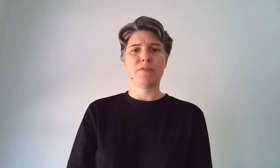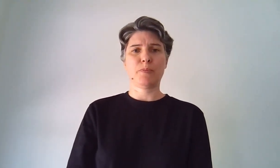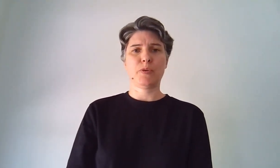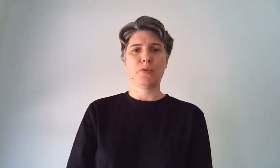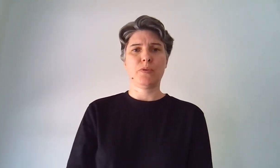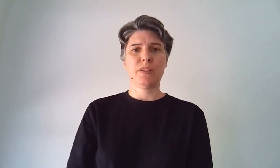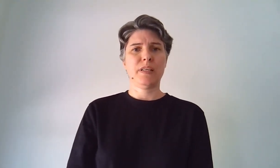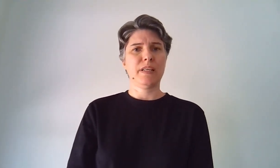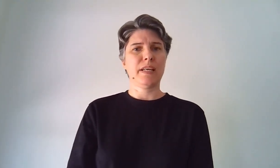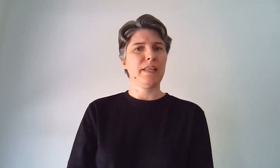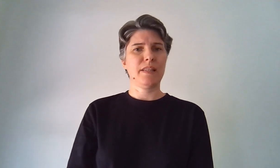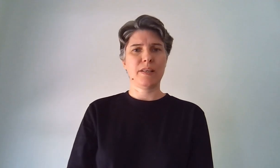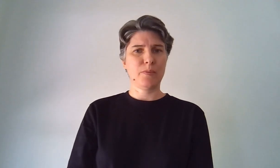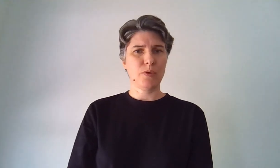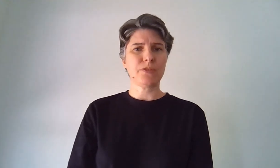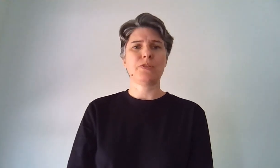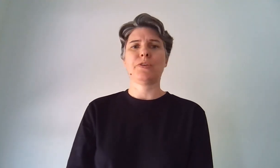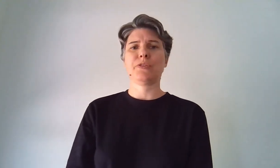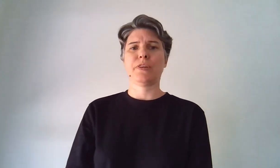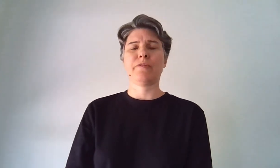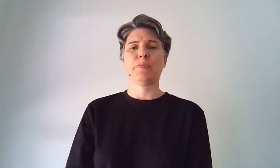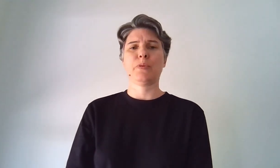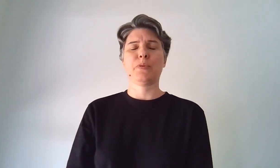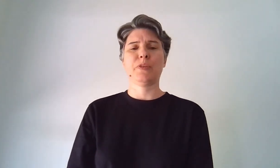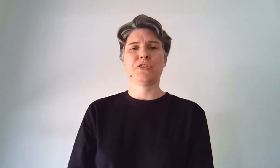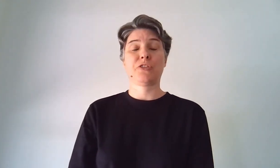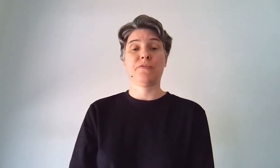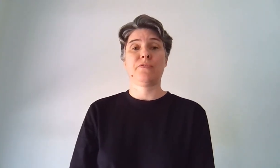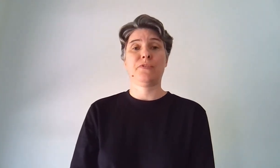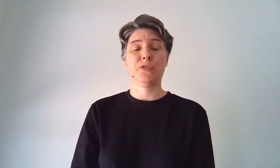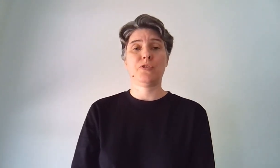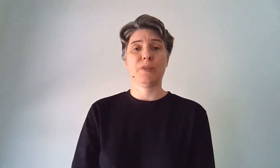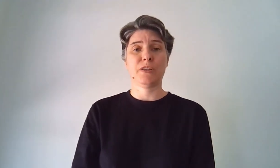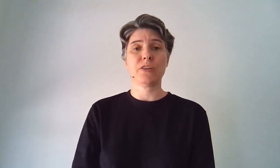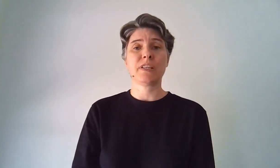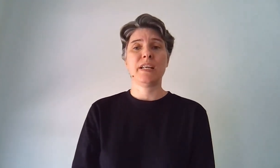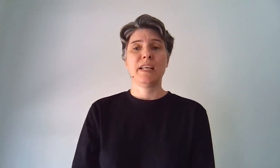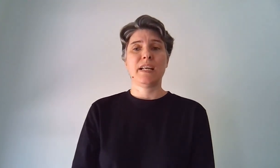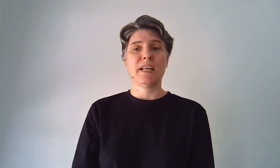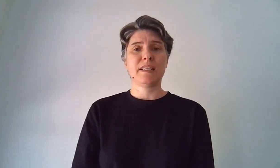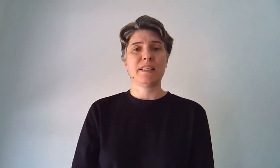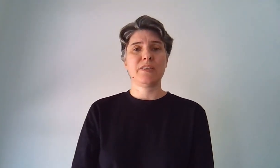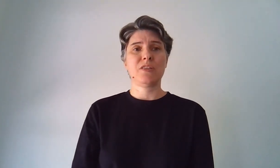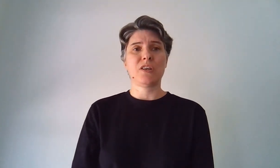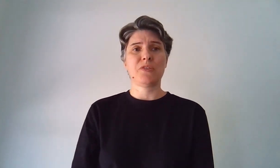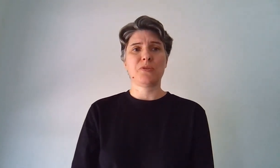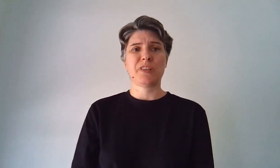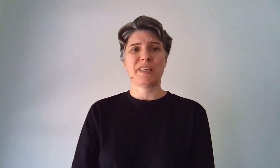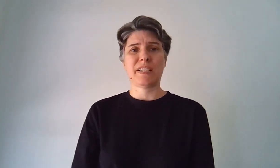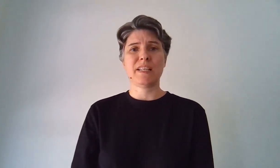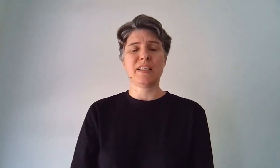sign for pool?" And there was no sign for pool, which confused me a lot until I thought, "Okay,